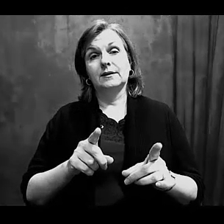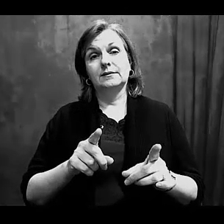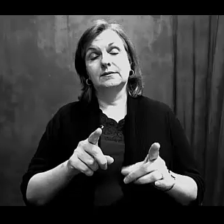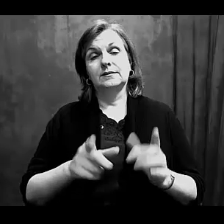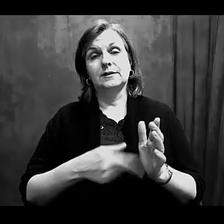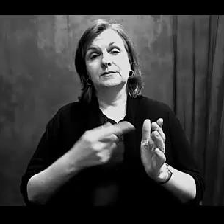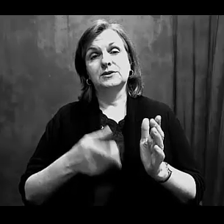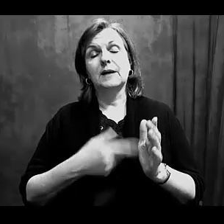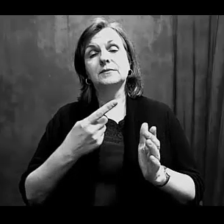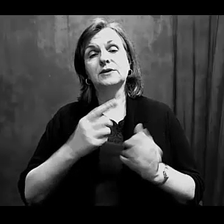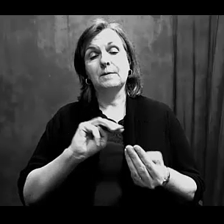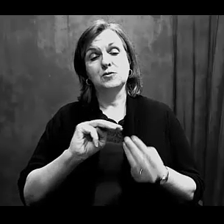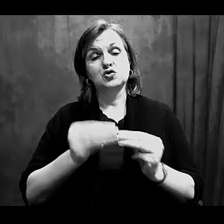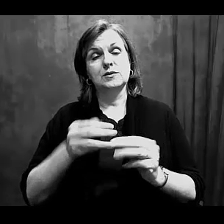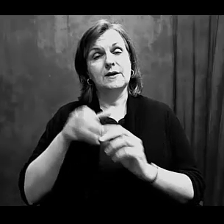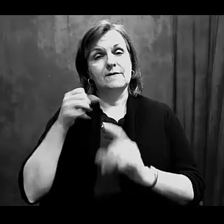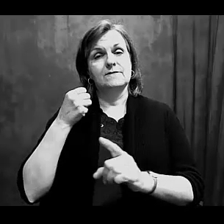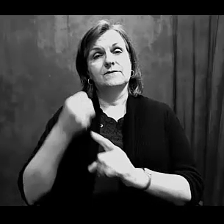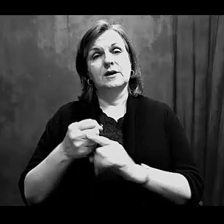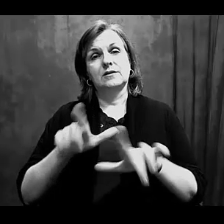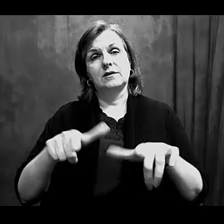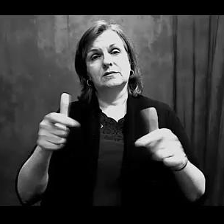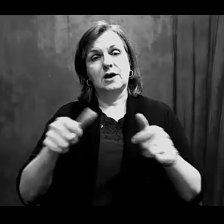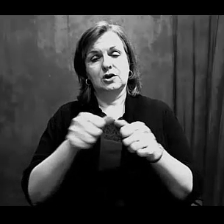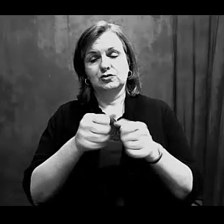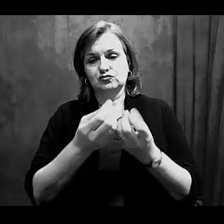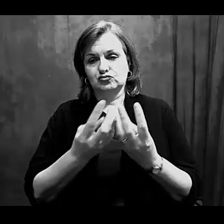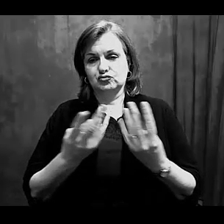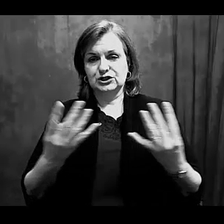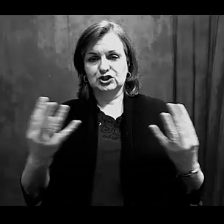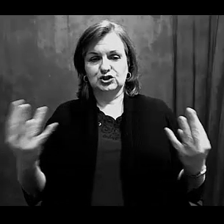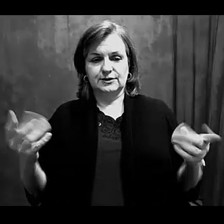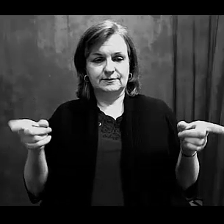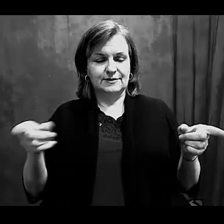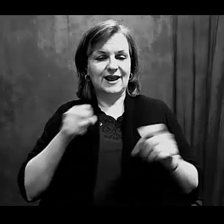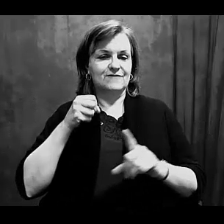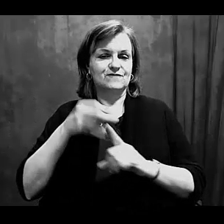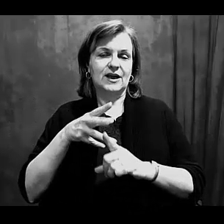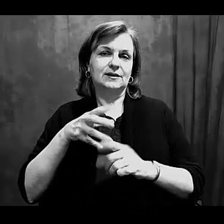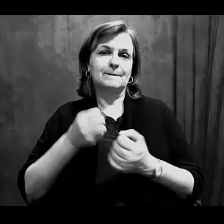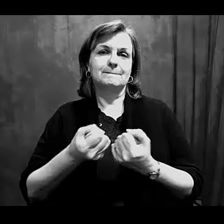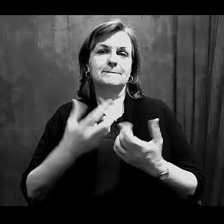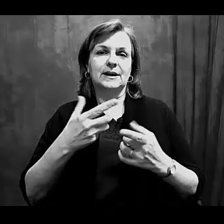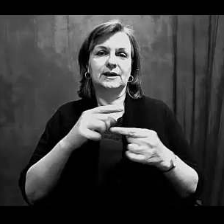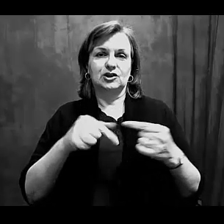look at mutations that are going to affect large regions and affect many genes